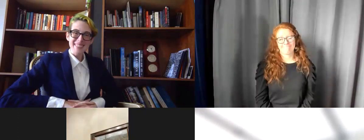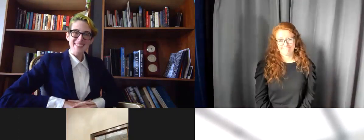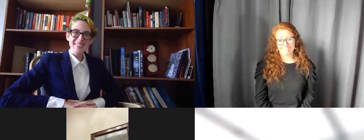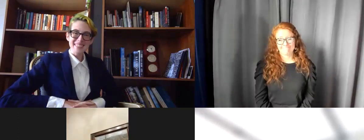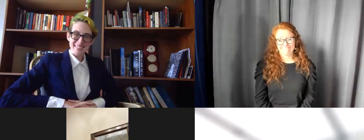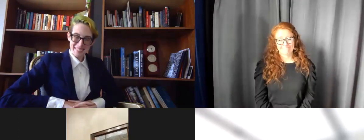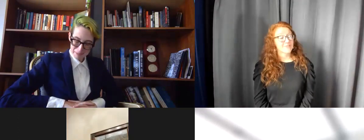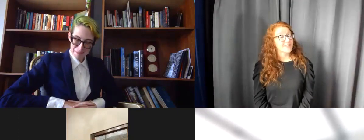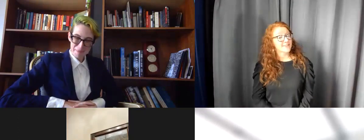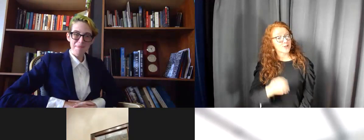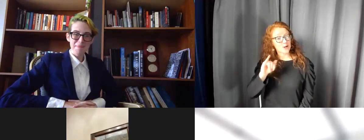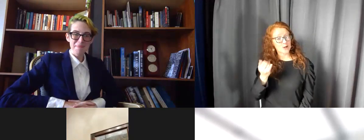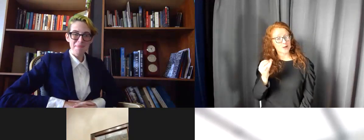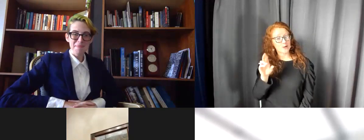Jordan Radford: Well, thank you. This is Jordan. It's